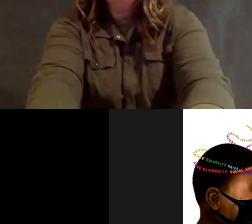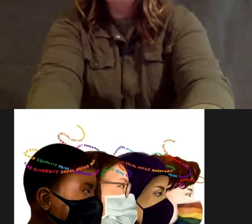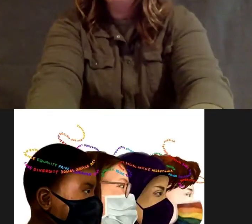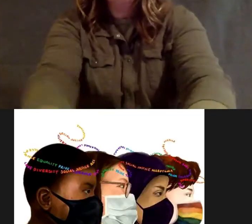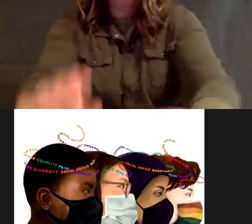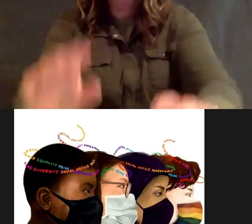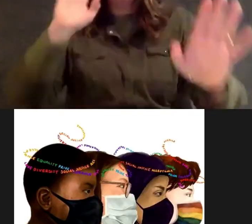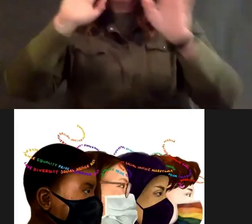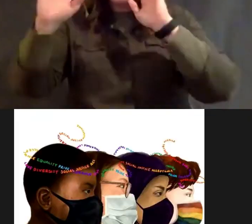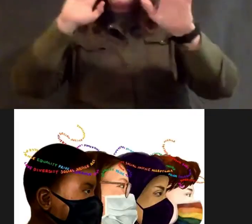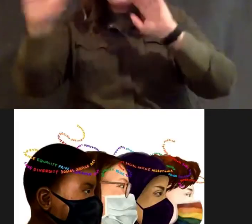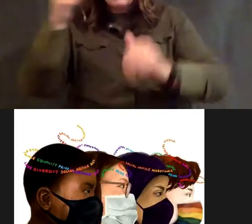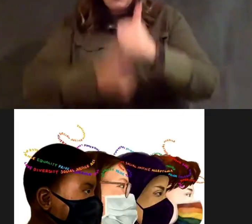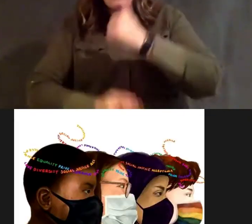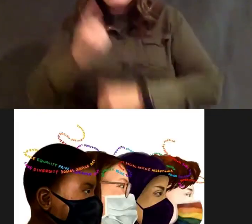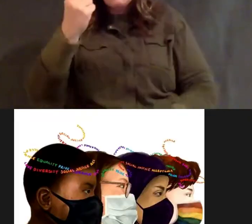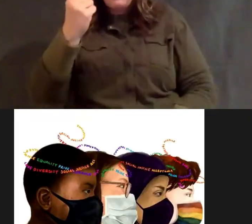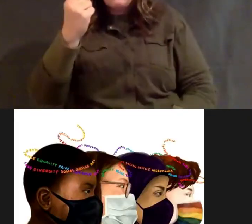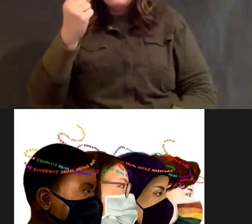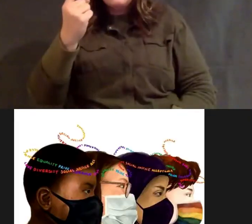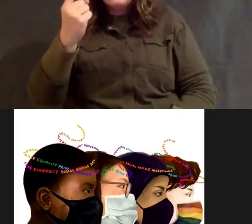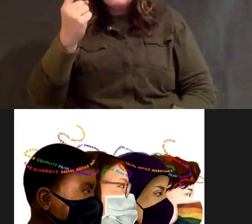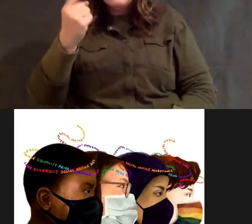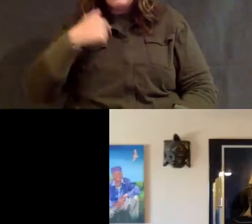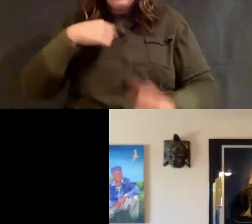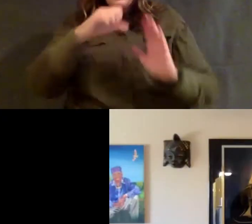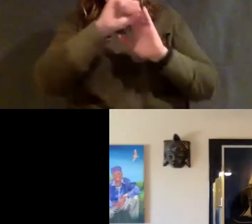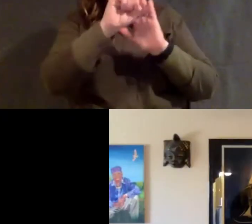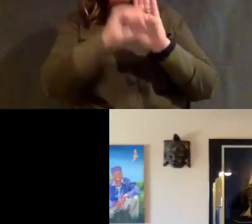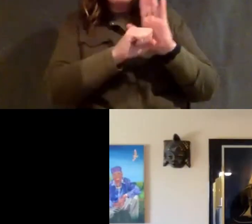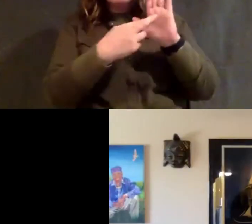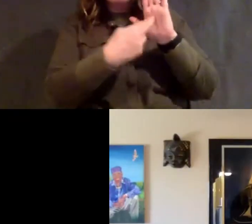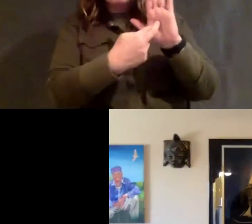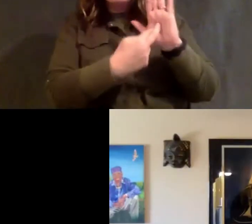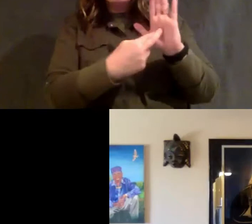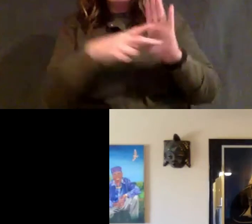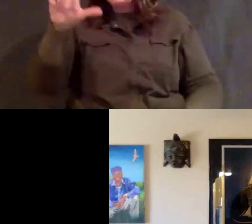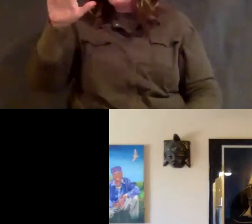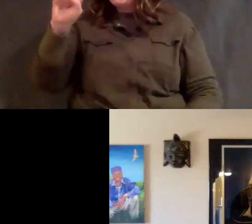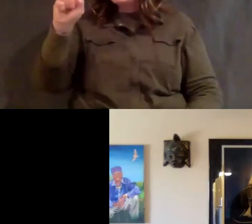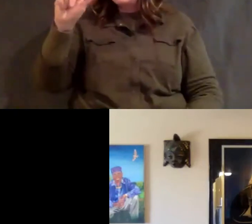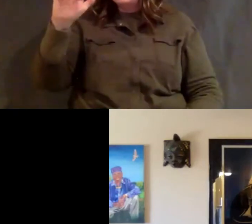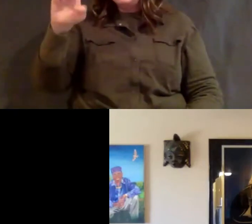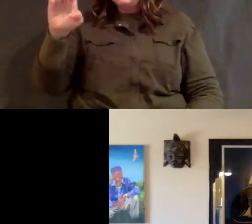everyone i'm state representative leslie herrod it's good to be here with you um i